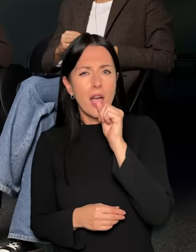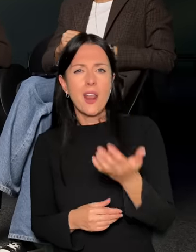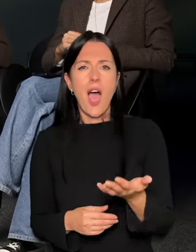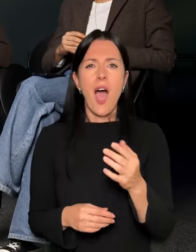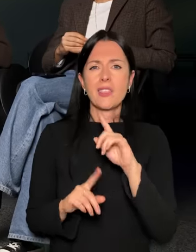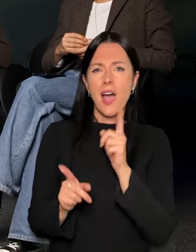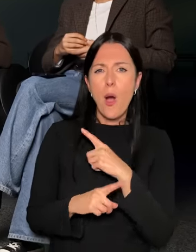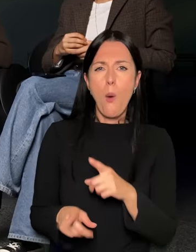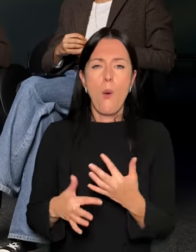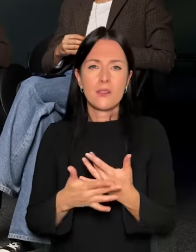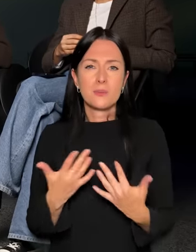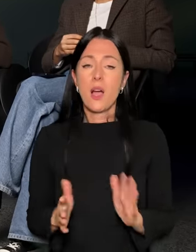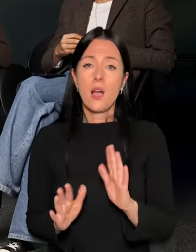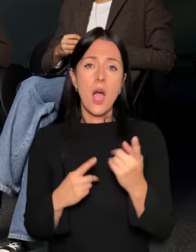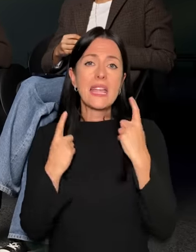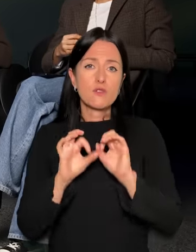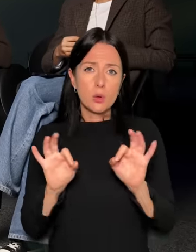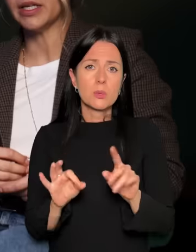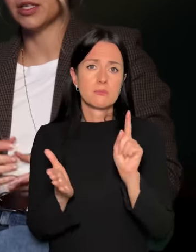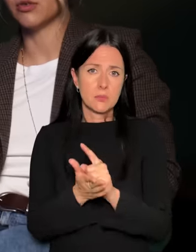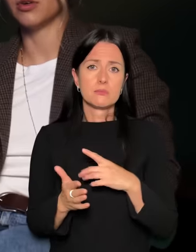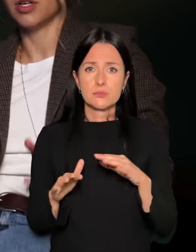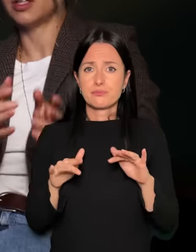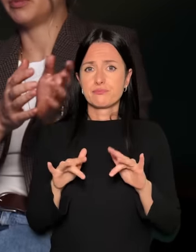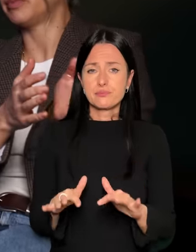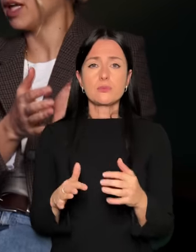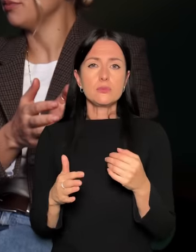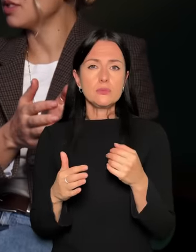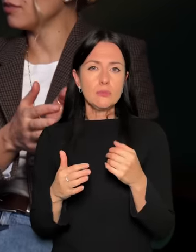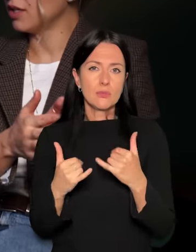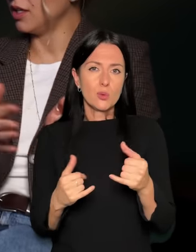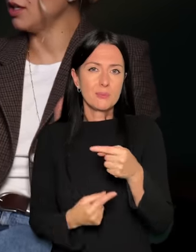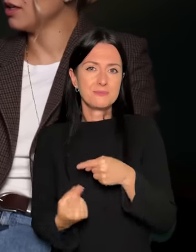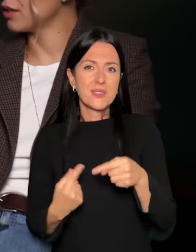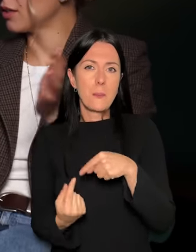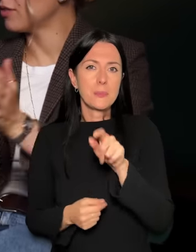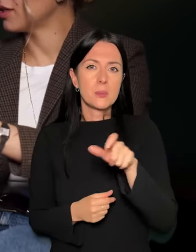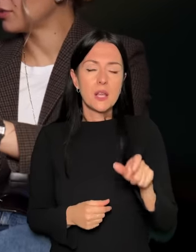Man, there really needs to be an informative campaign for entrepreneurs and a lot of